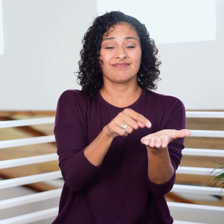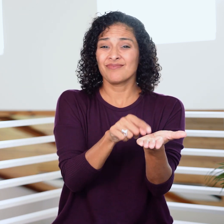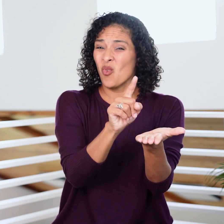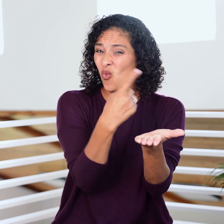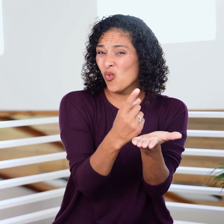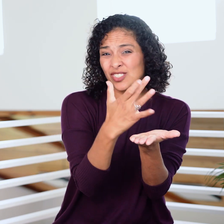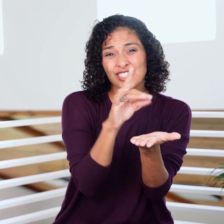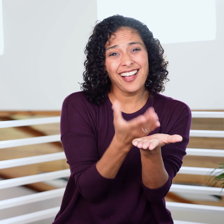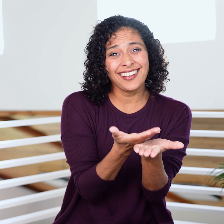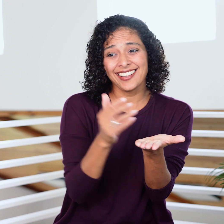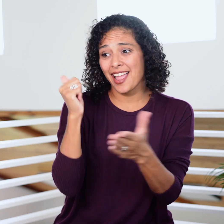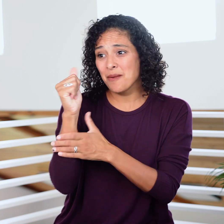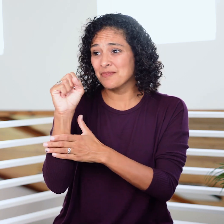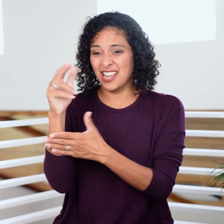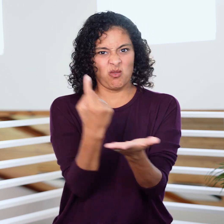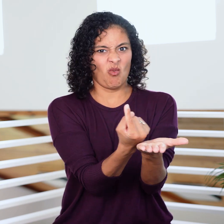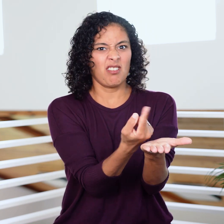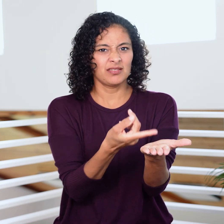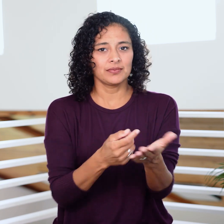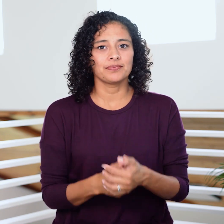the only child of Abraham and Sarah.